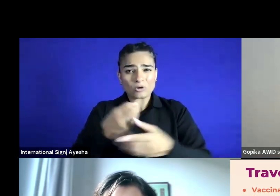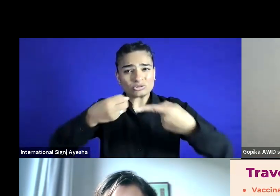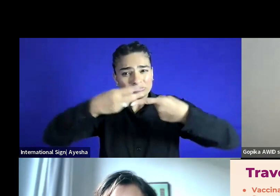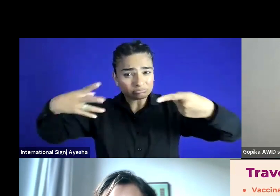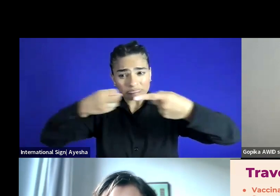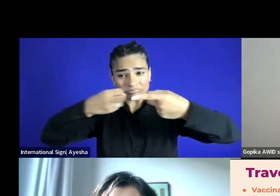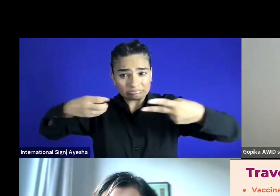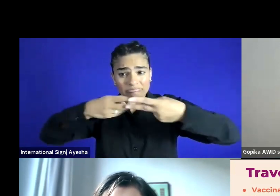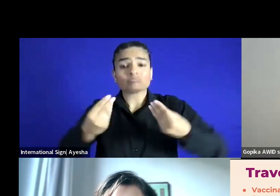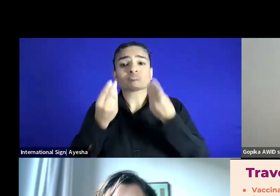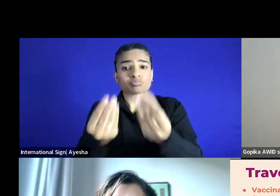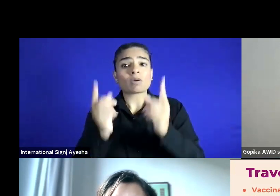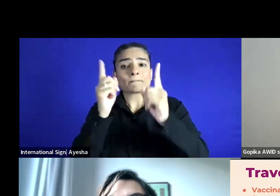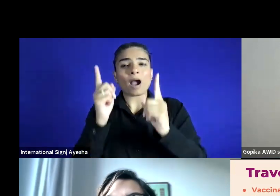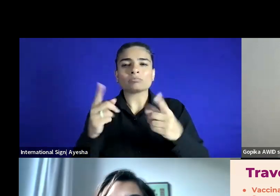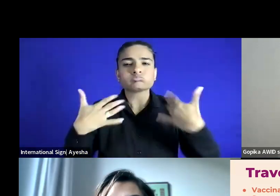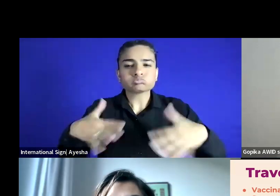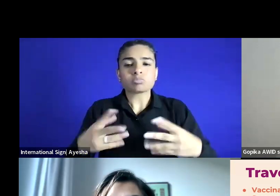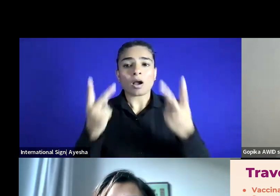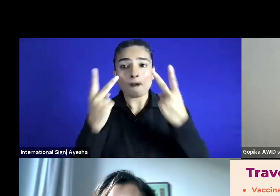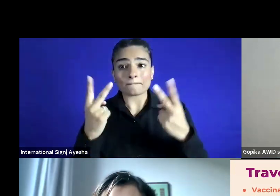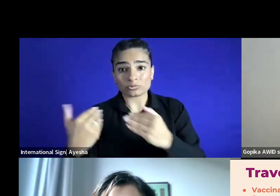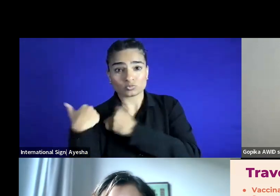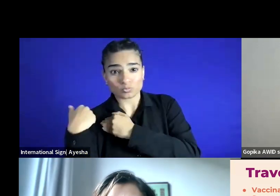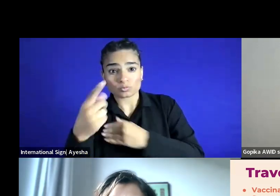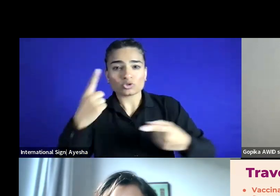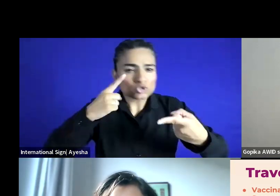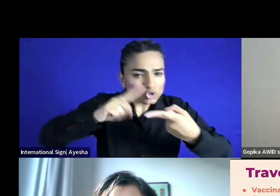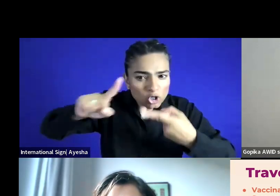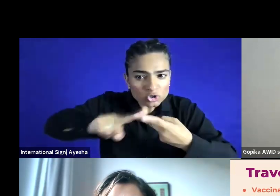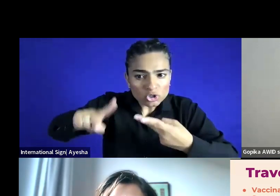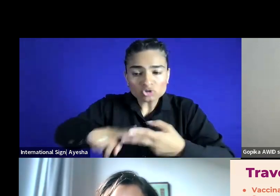also on the website of Center Disease Control and whichever local health authorities,